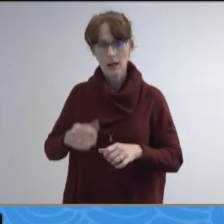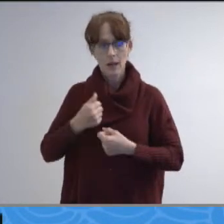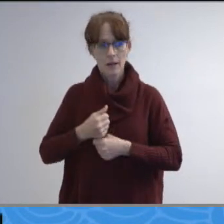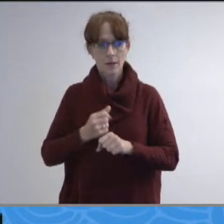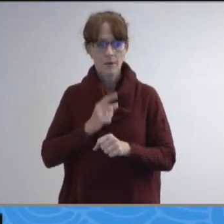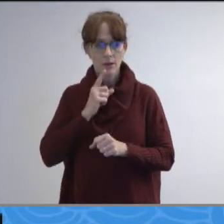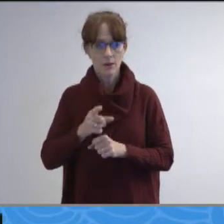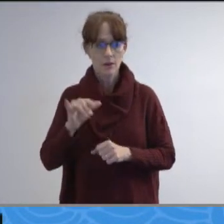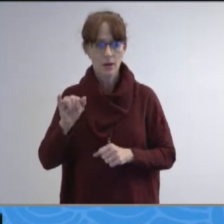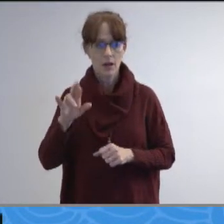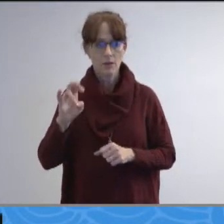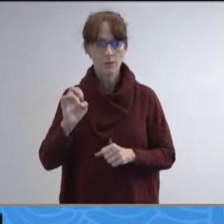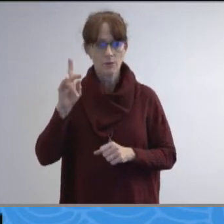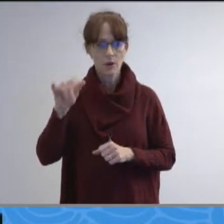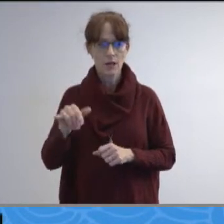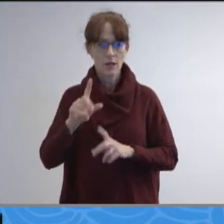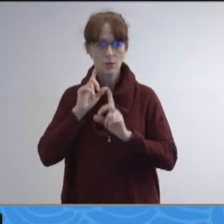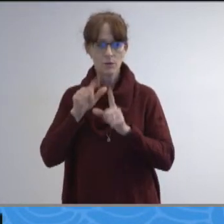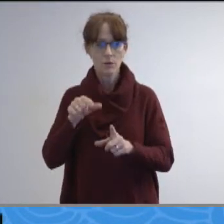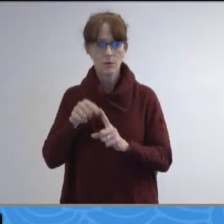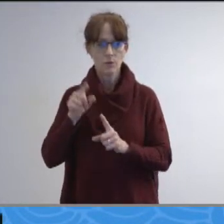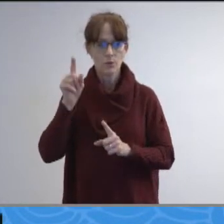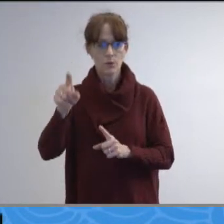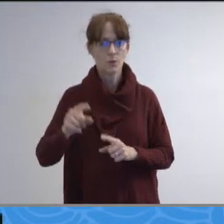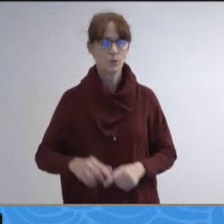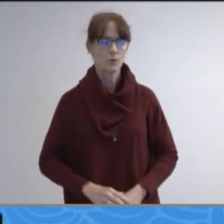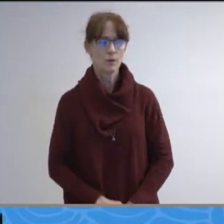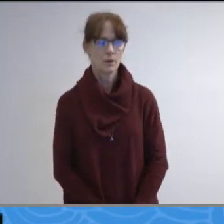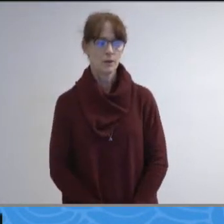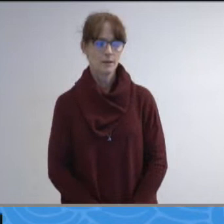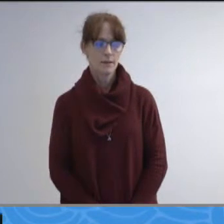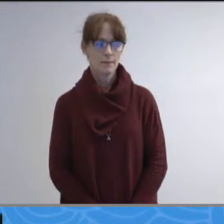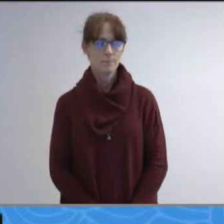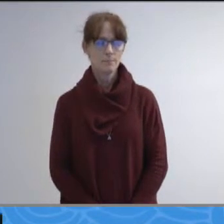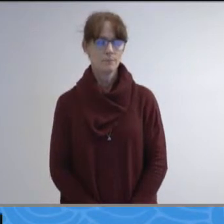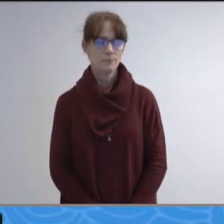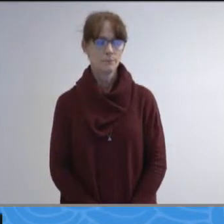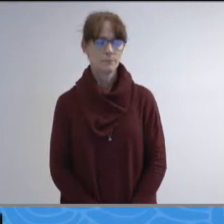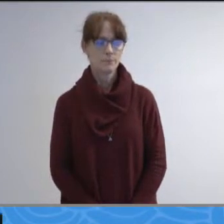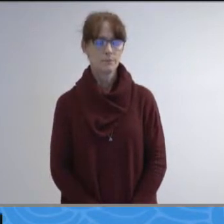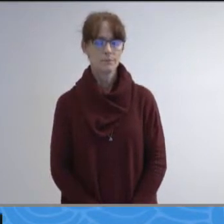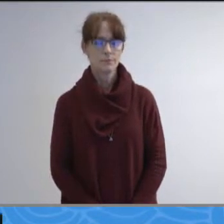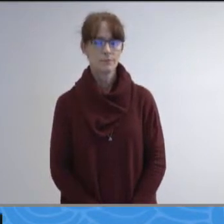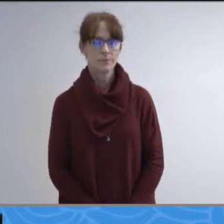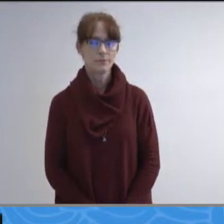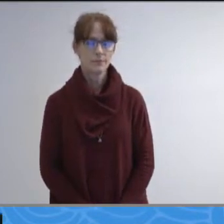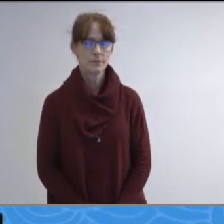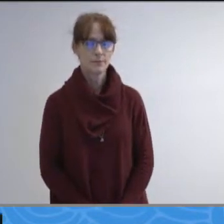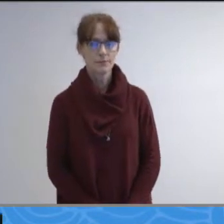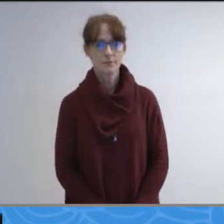the i-Ready team respond to you. Right now, I'm going to have Victoria